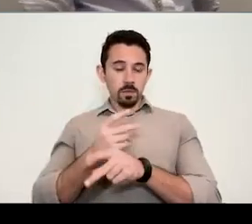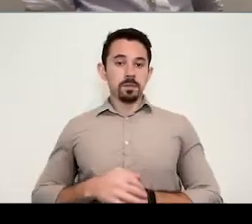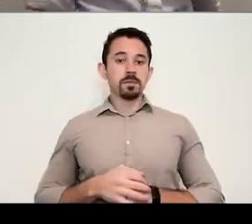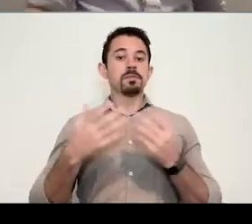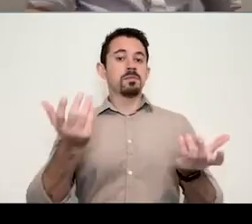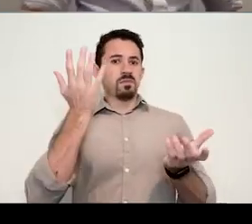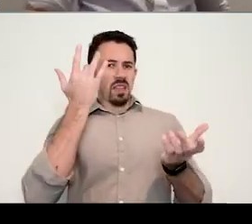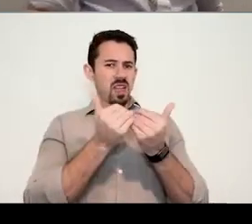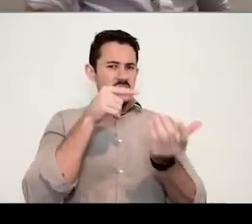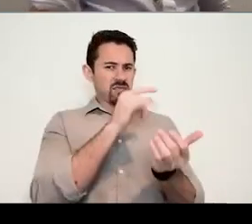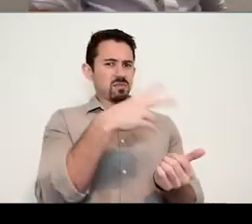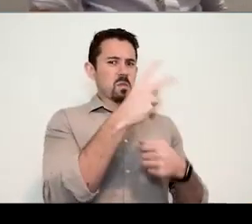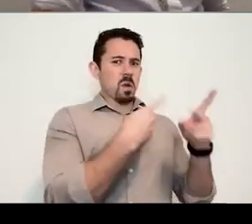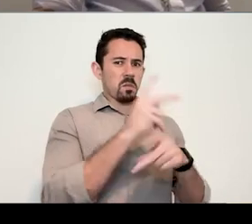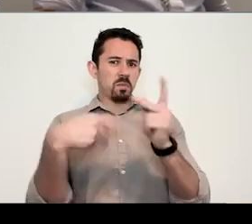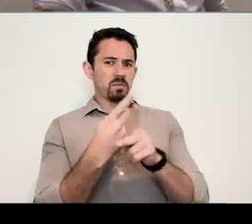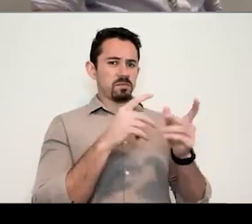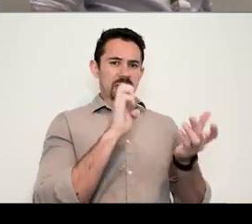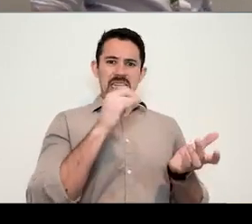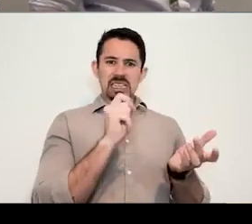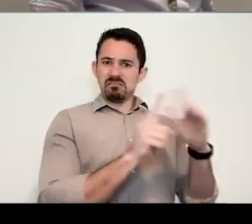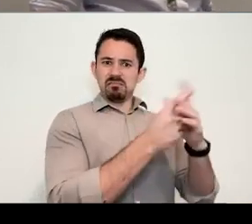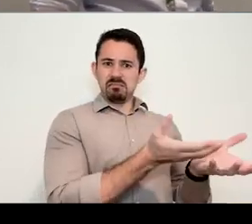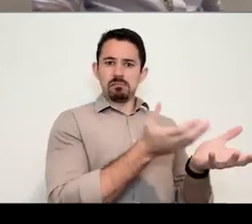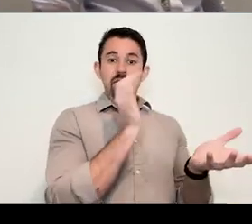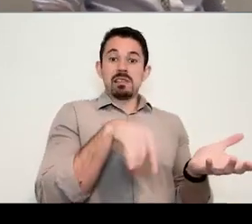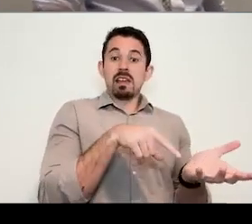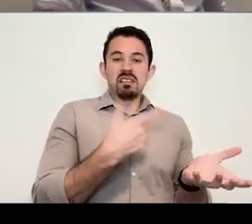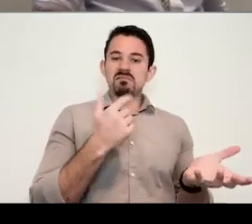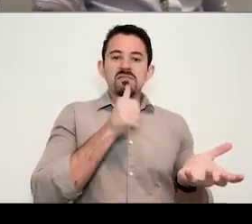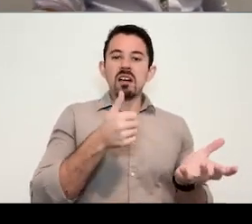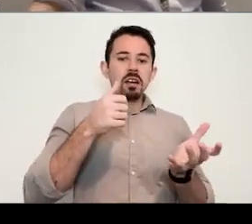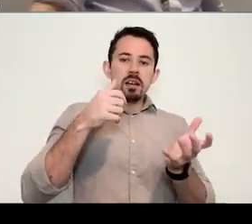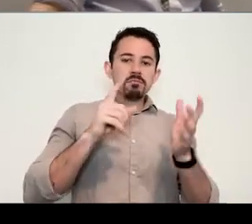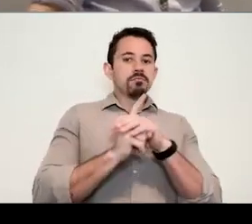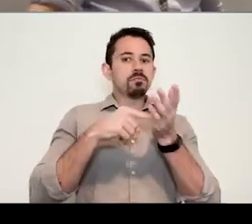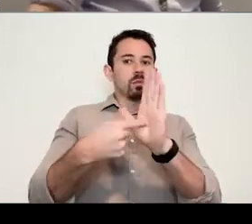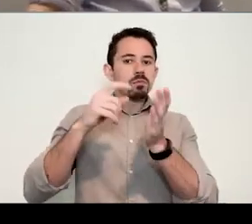but why or how these two forms exist have not been probed for in the literature.